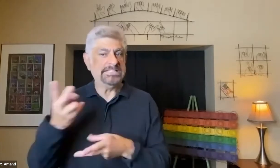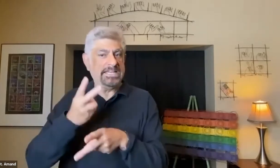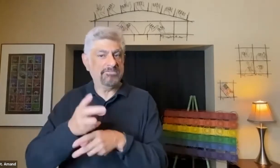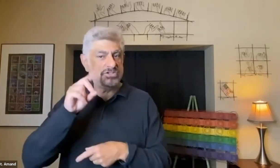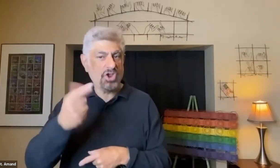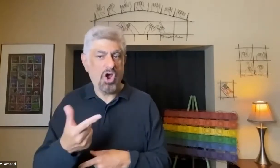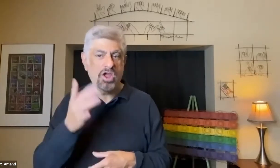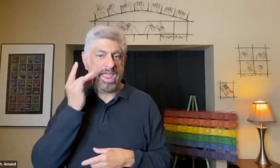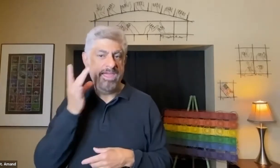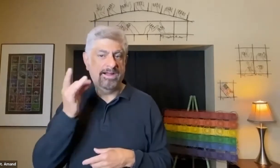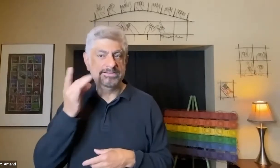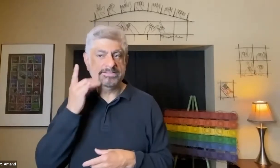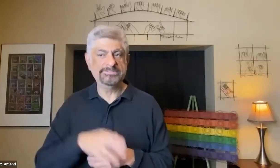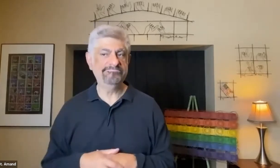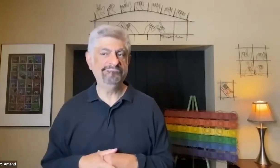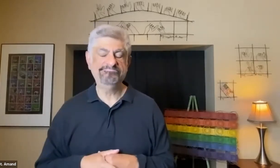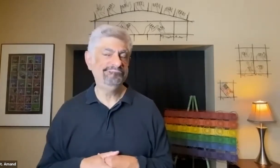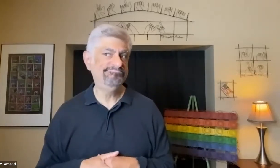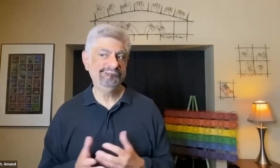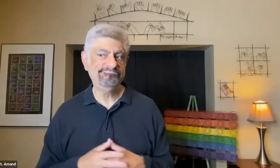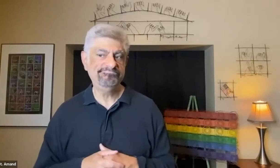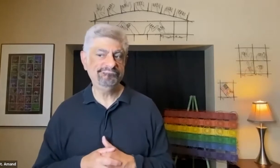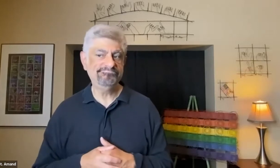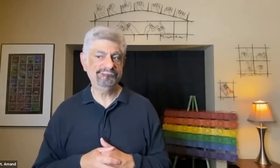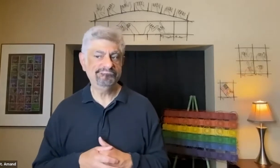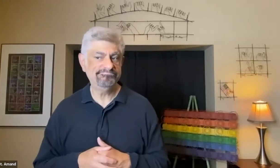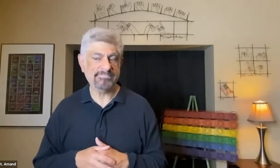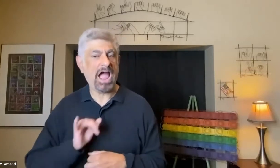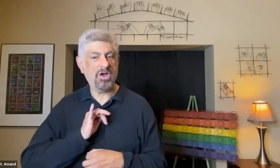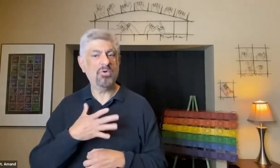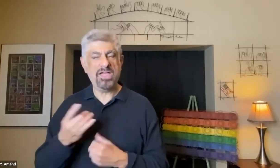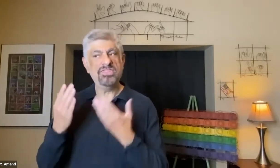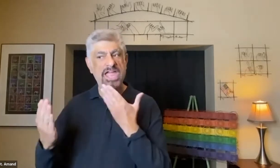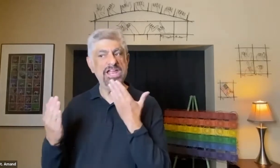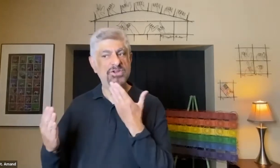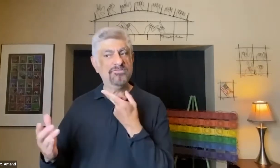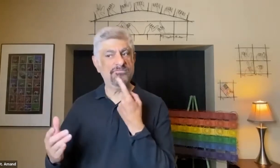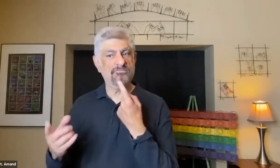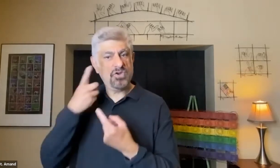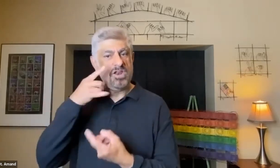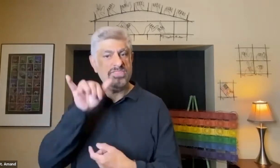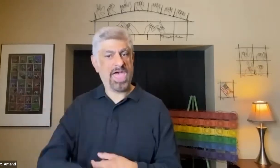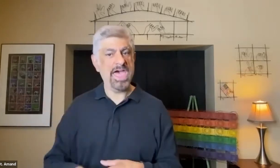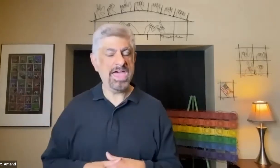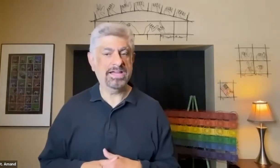You know, he was such a sweetie, you know. And I had a dog and a cat, and he just took such good care